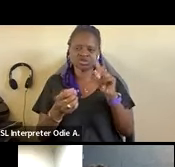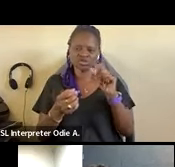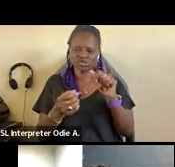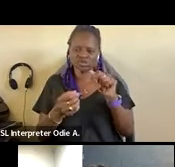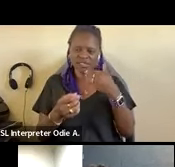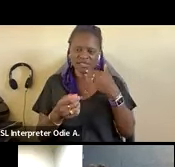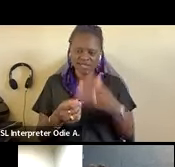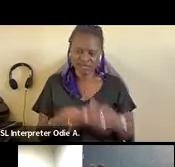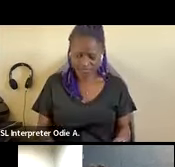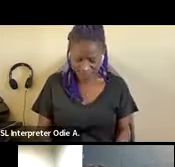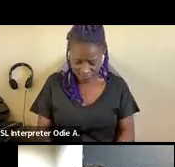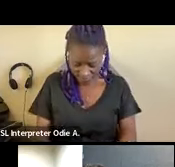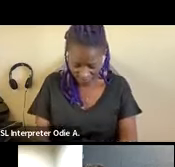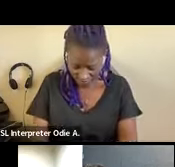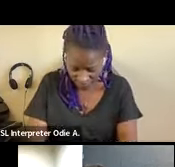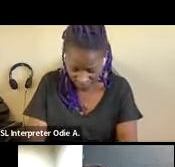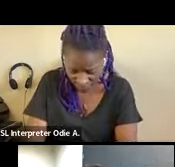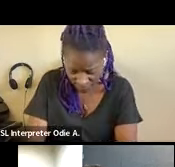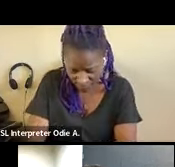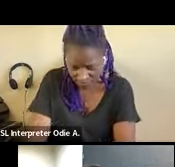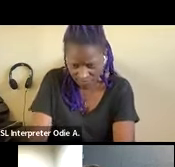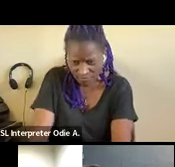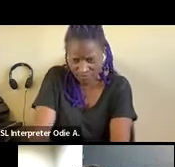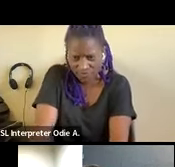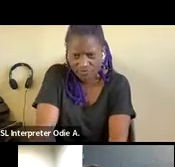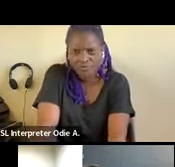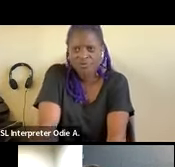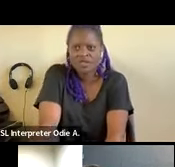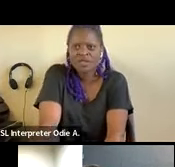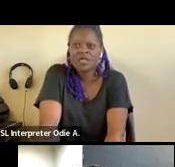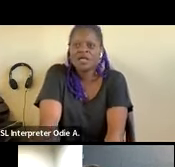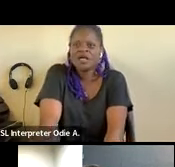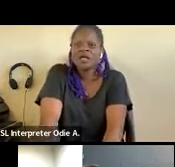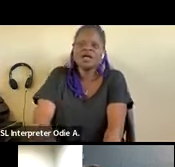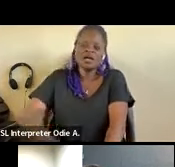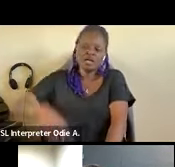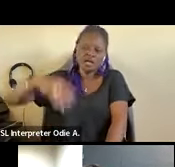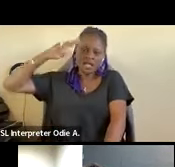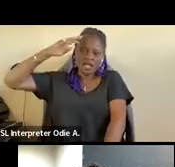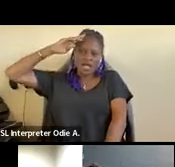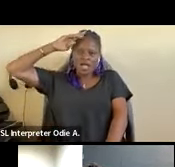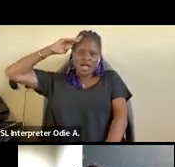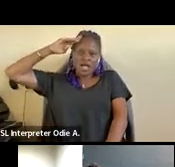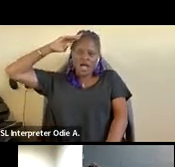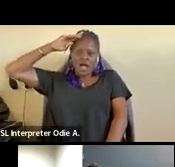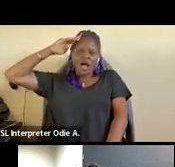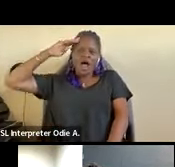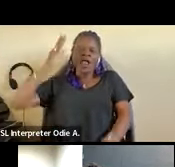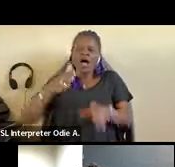Ada. As Paul mentioned, the major development in our vaccine campaign was the approval